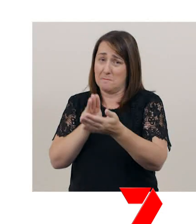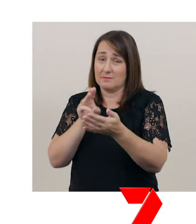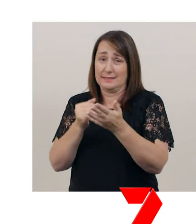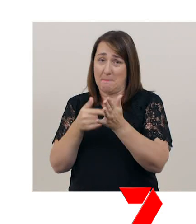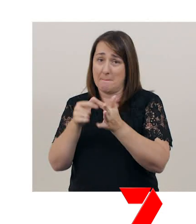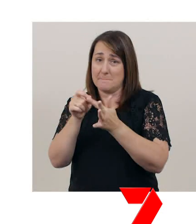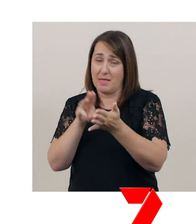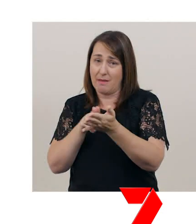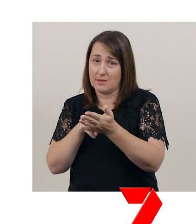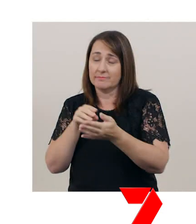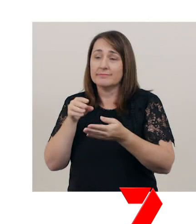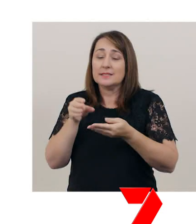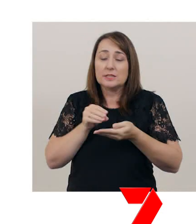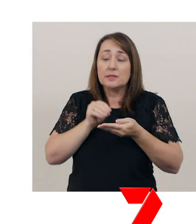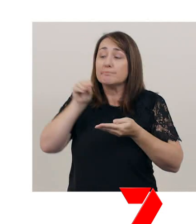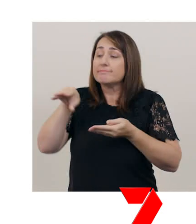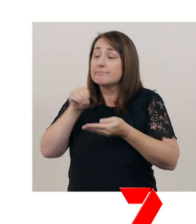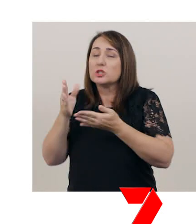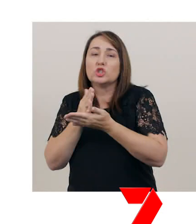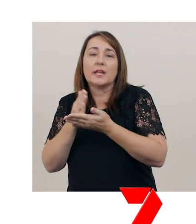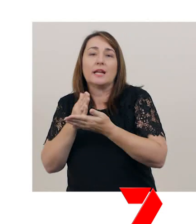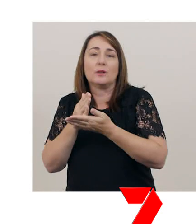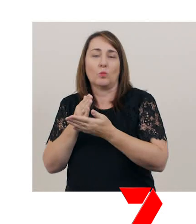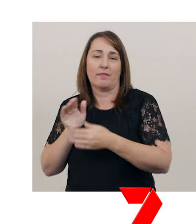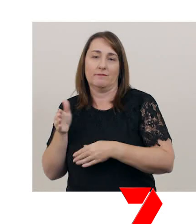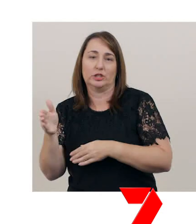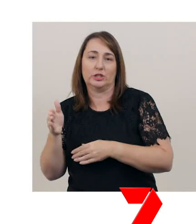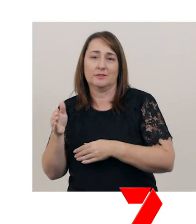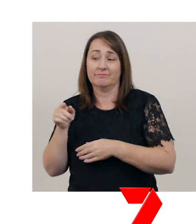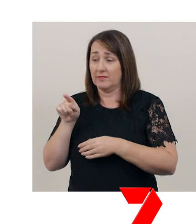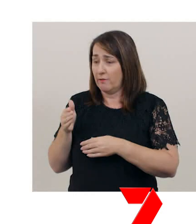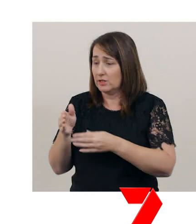As the fish grew, the bowl became too small, so Ye Xian carried it back,